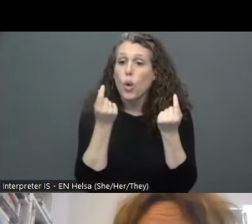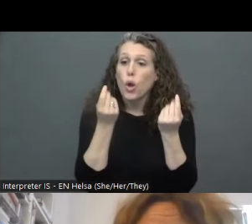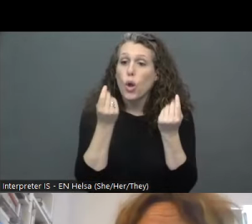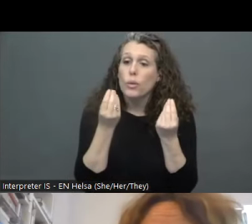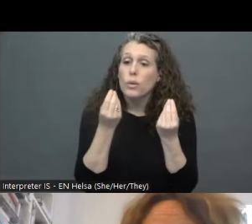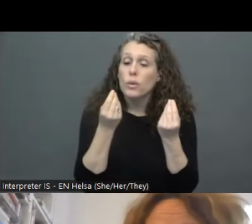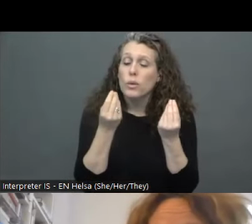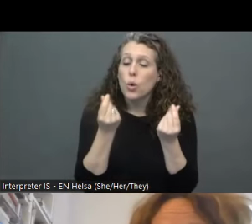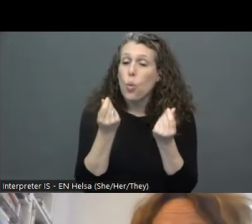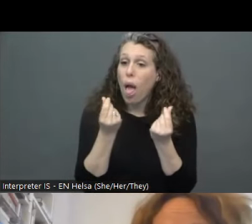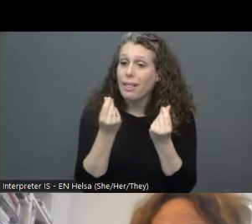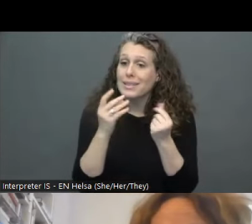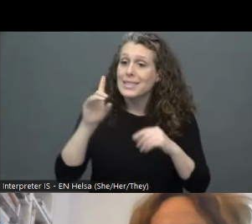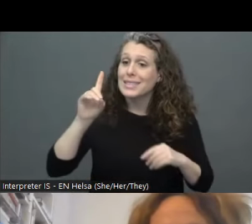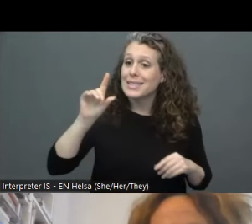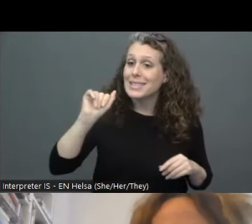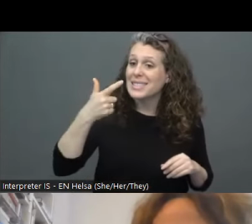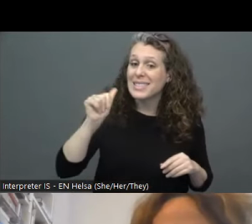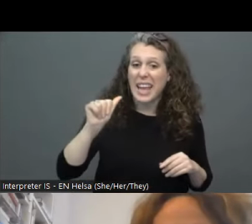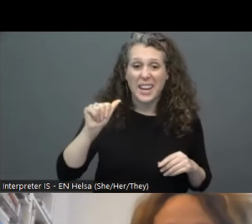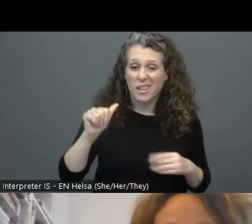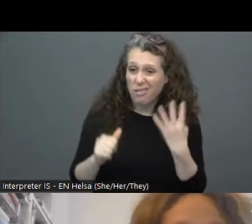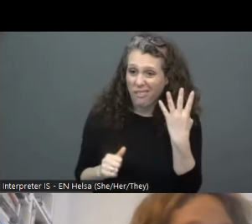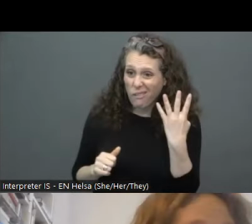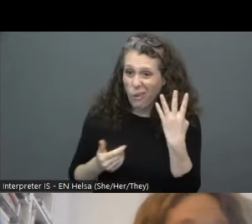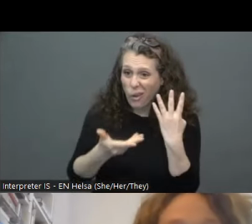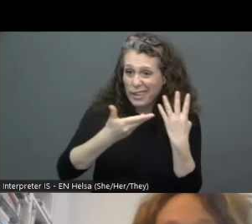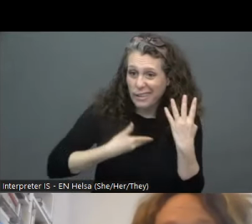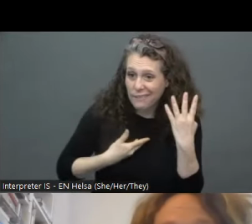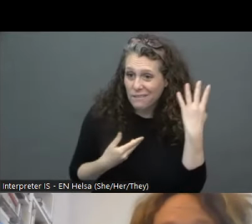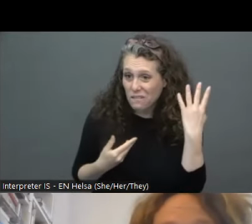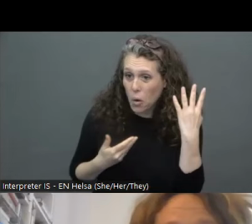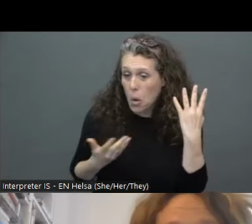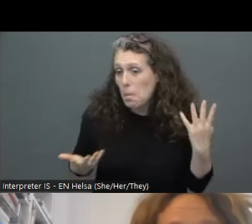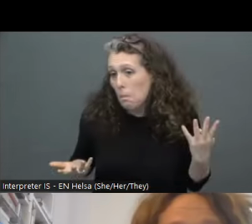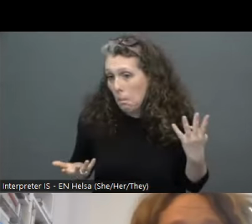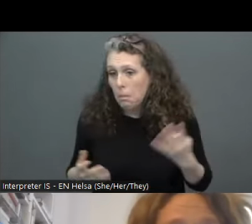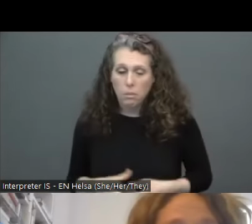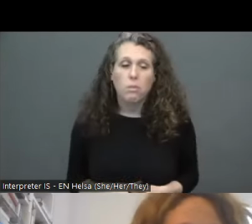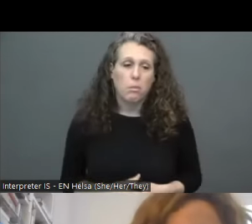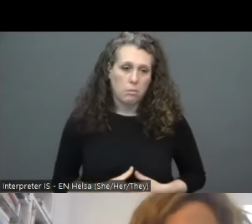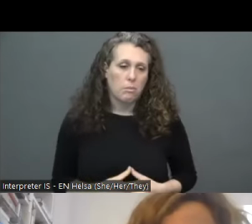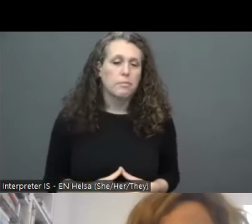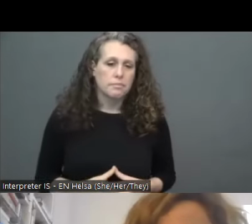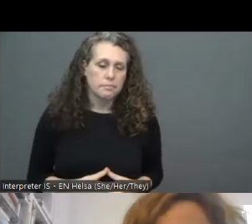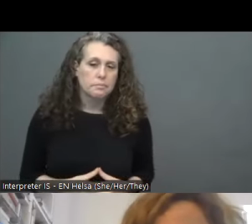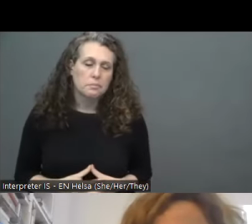So let's see as we go on with the reflection. Perhaps just a few words also